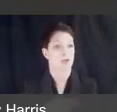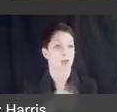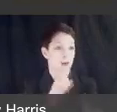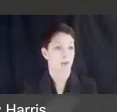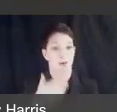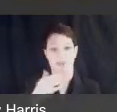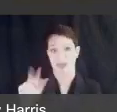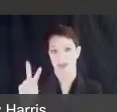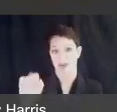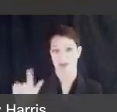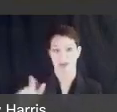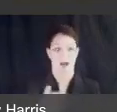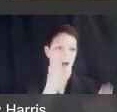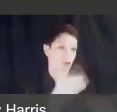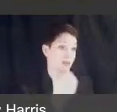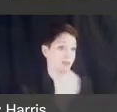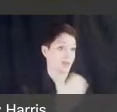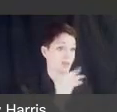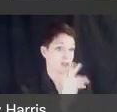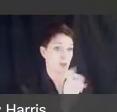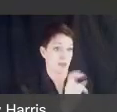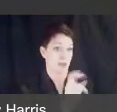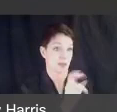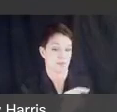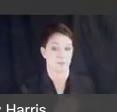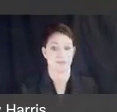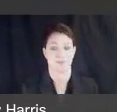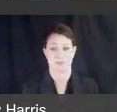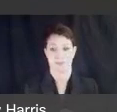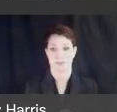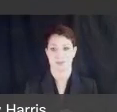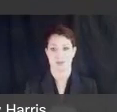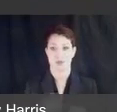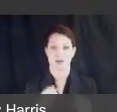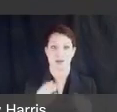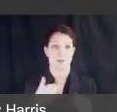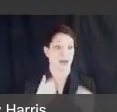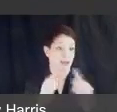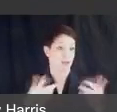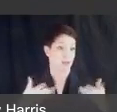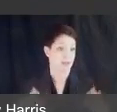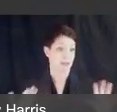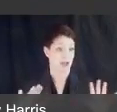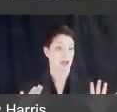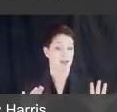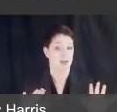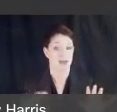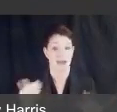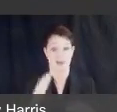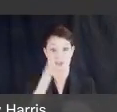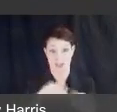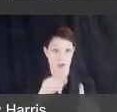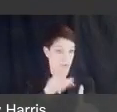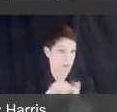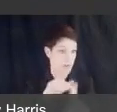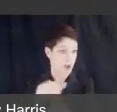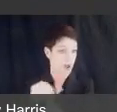[Commissioner Arkoosh] Great. Thank you, Ken. So I have no further announcements, other than a reminder that our next briefing